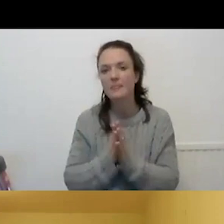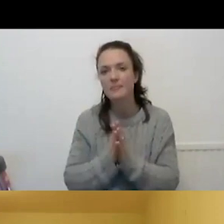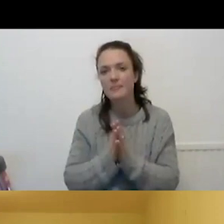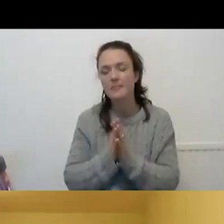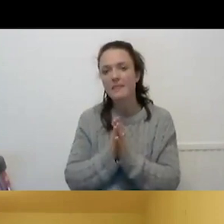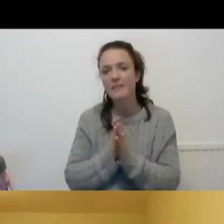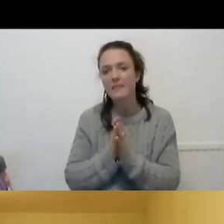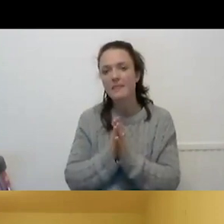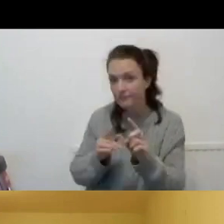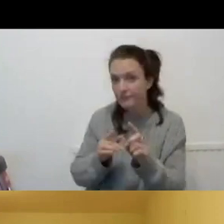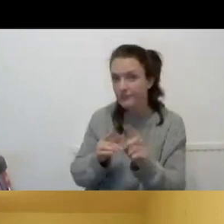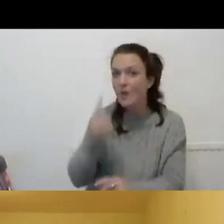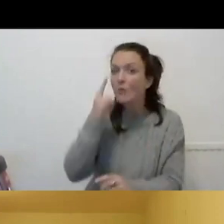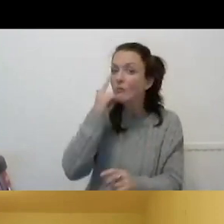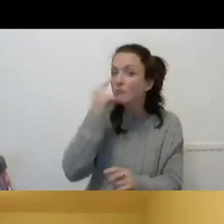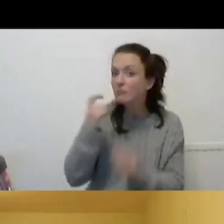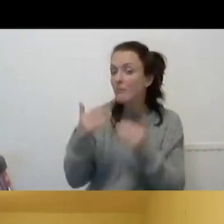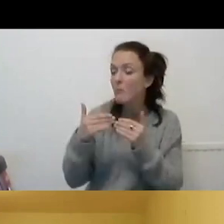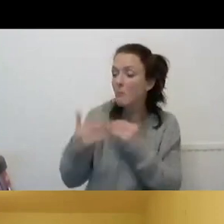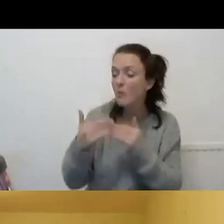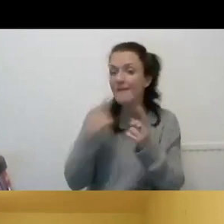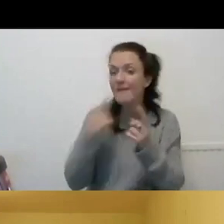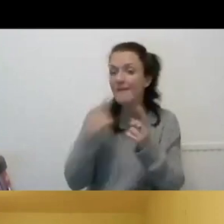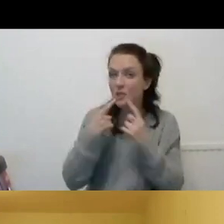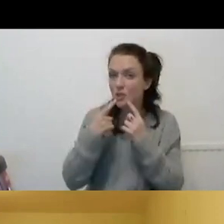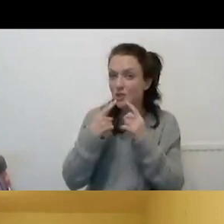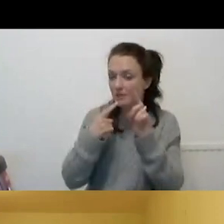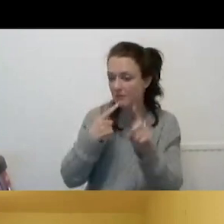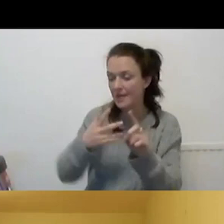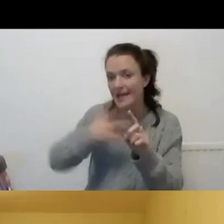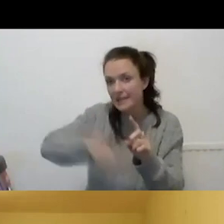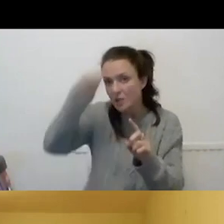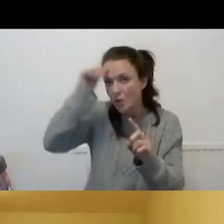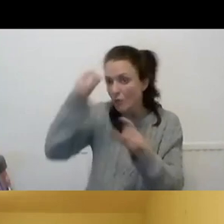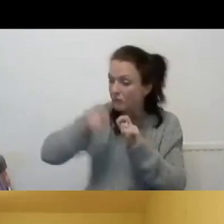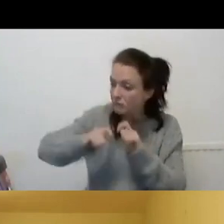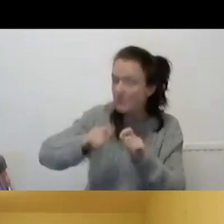vaccine. And it has to be said that vaccines in general have a fairly good long term safety